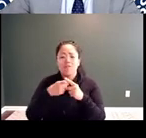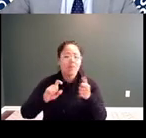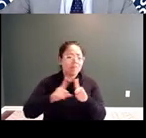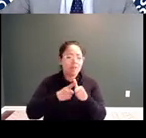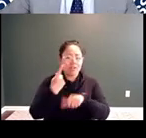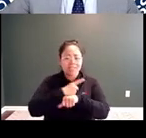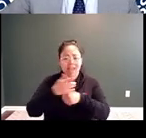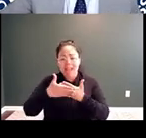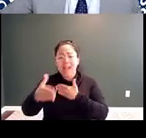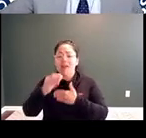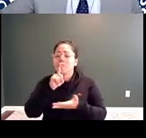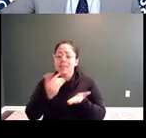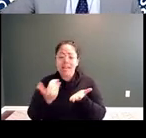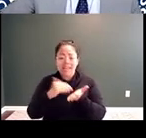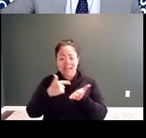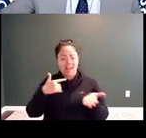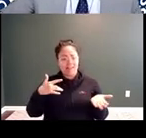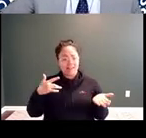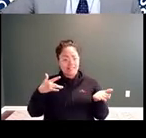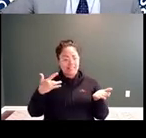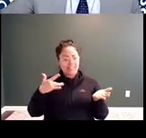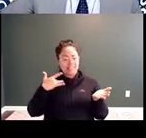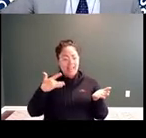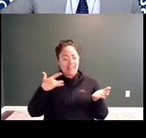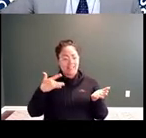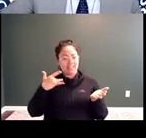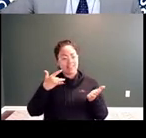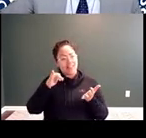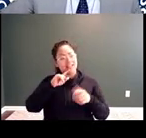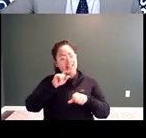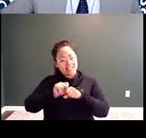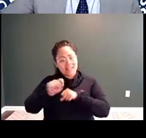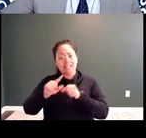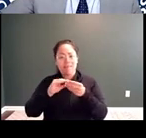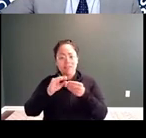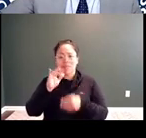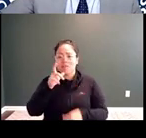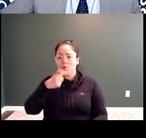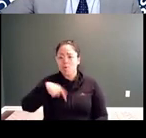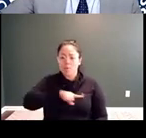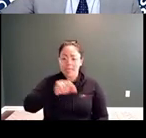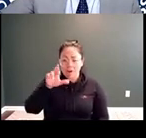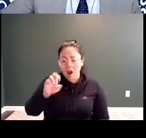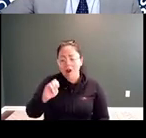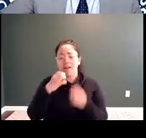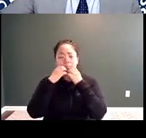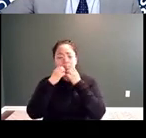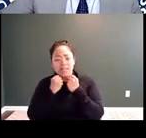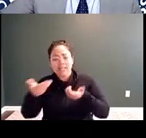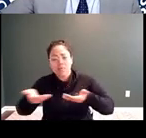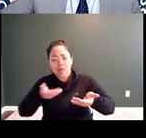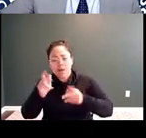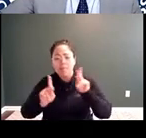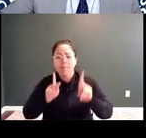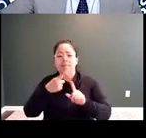And again, I just think this sends this really strong sincere message of who we are and embracing and welcoming people from all walks of life